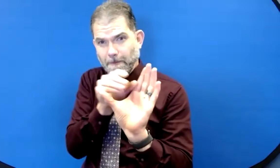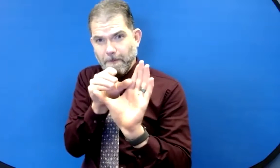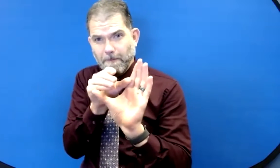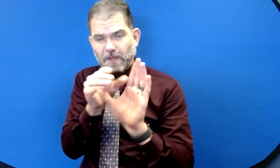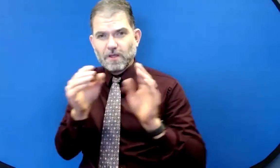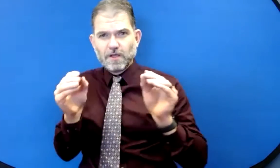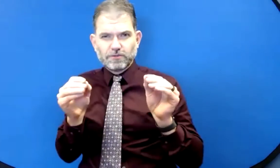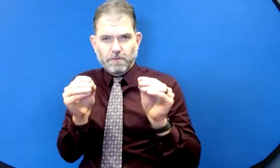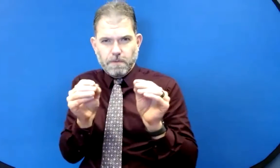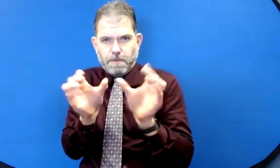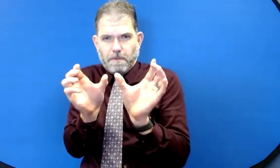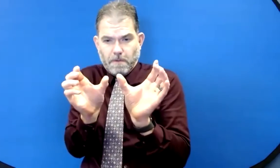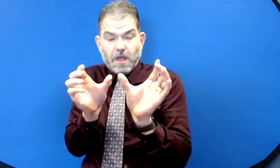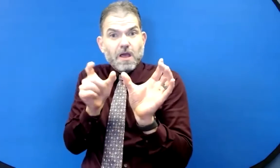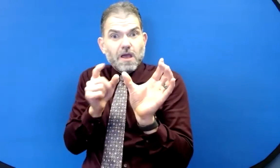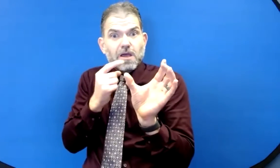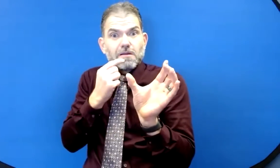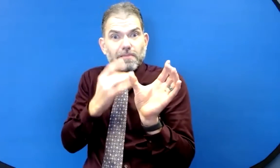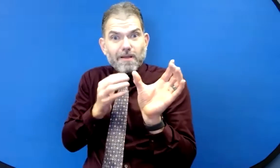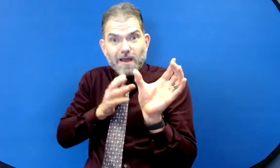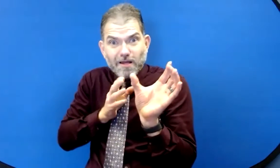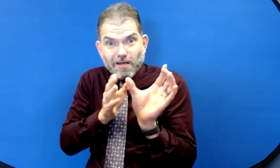ASL Interpreter: So as they build up along the walls of the blood vessel.